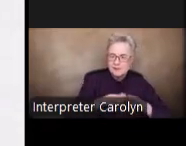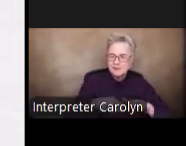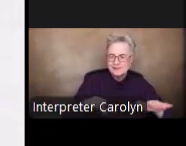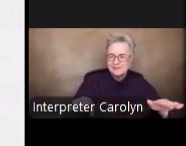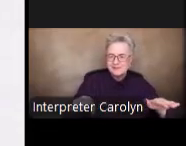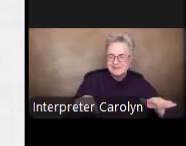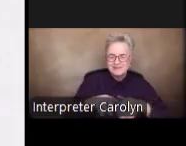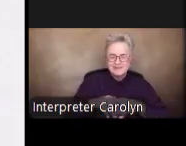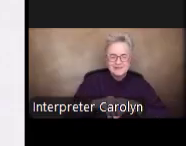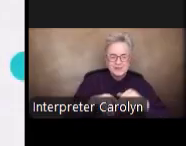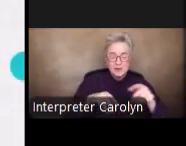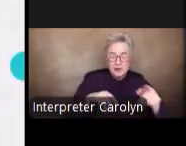for physical therapists.